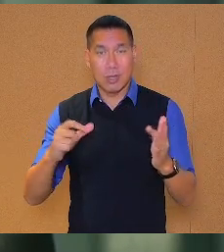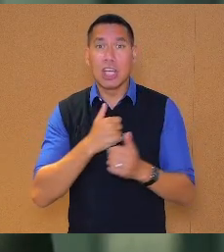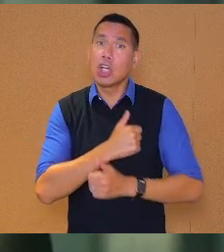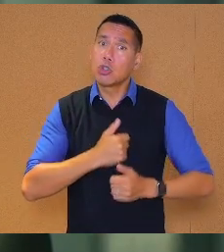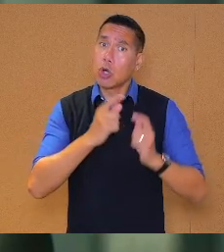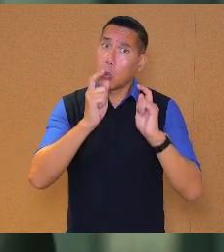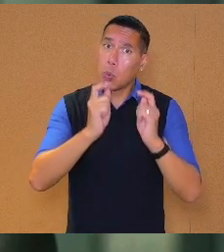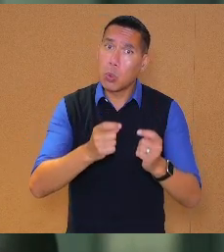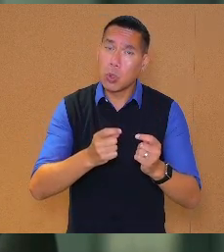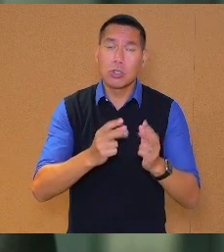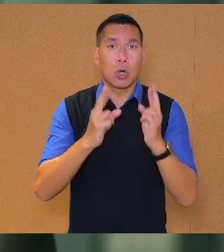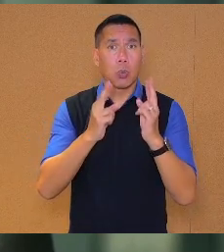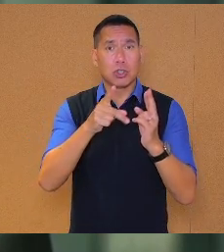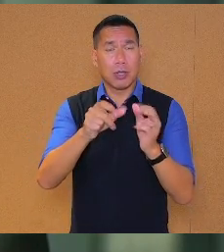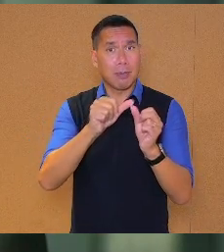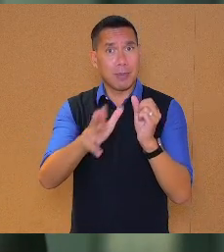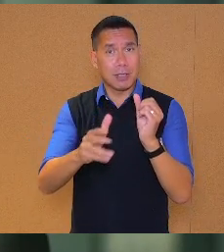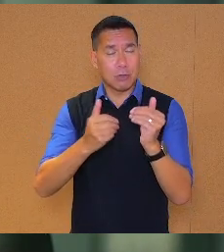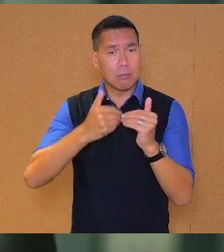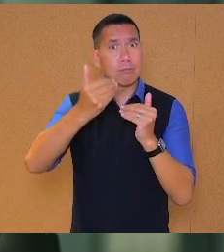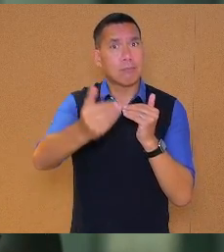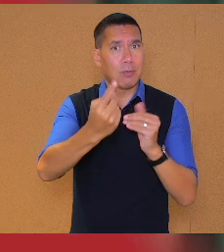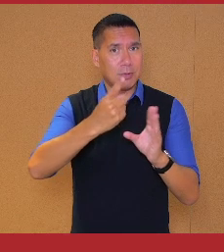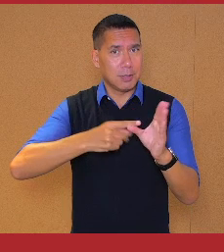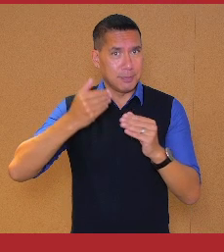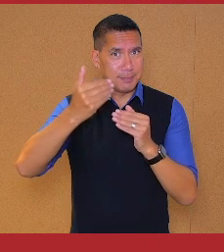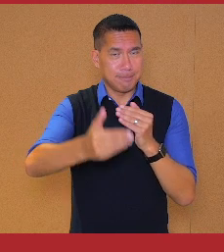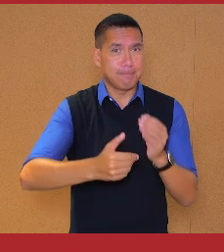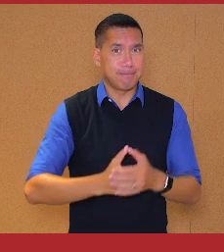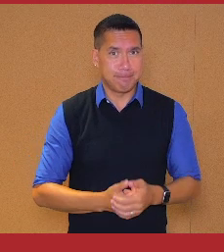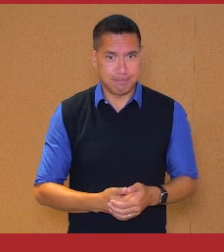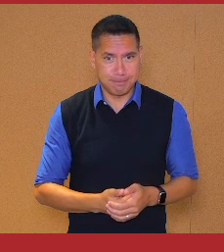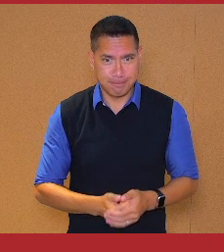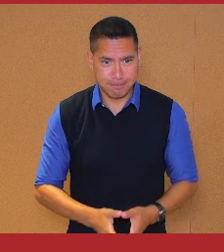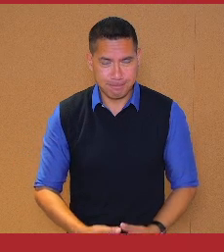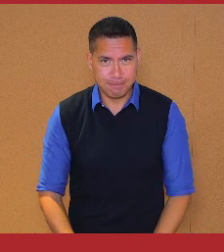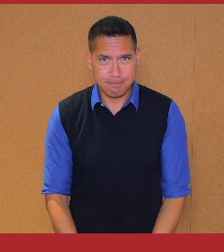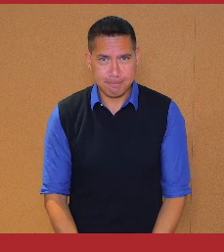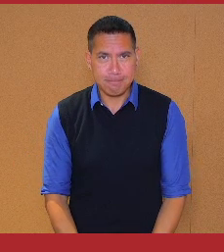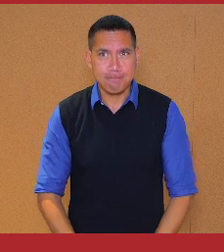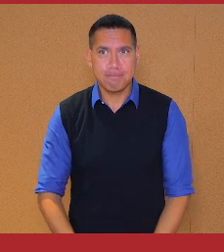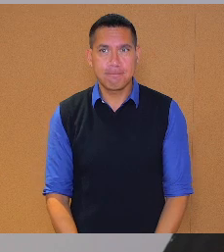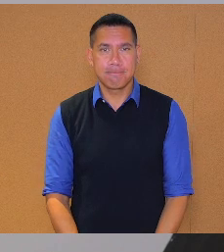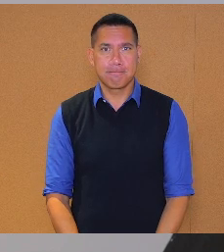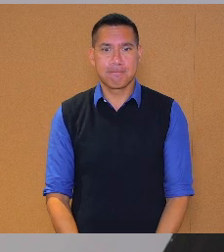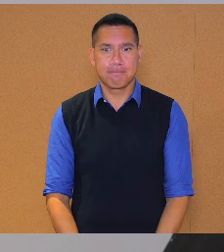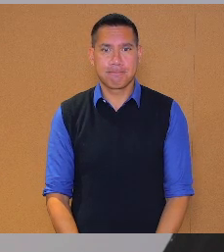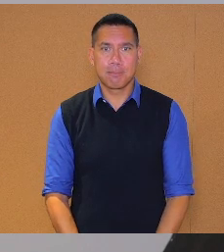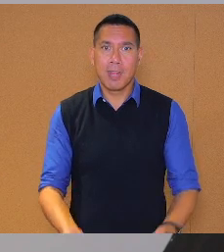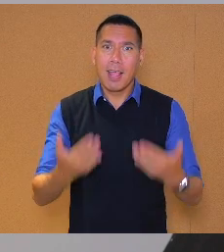coming year. >> Thank you, Parliamentary